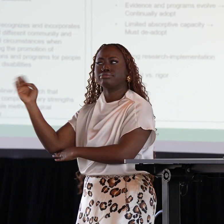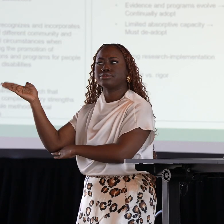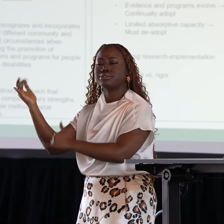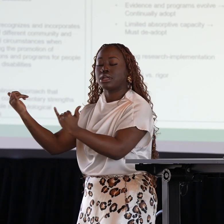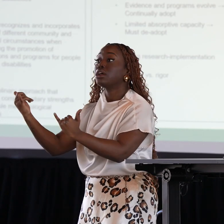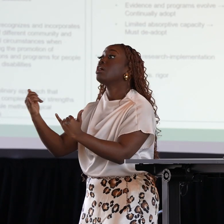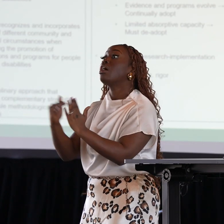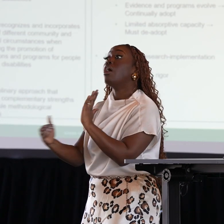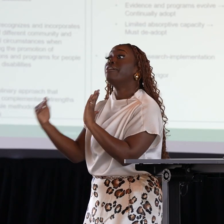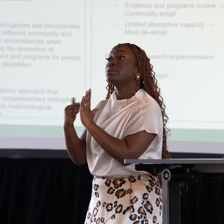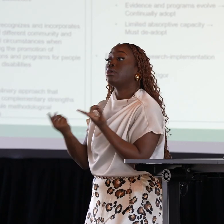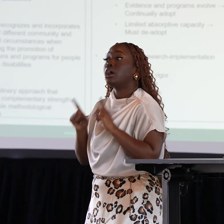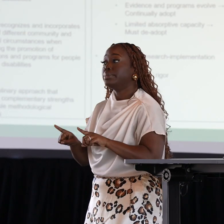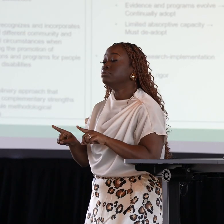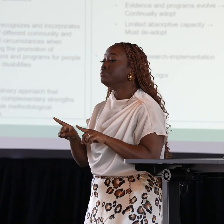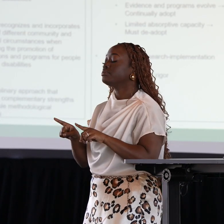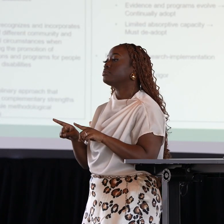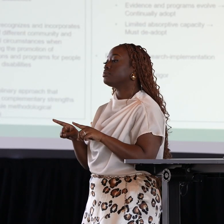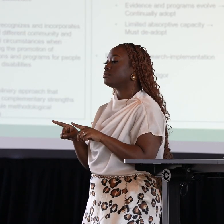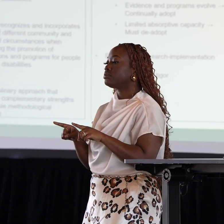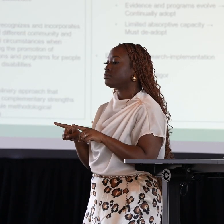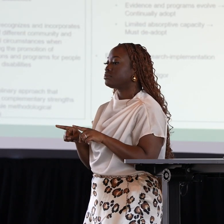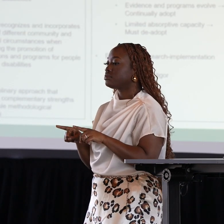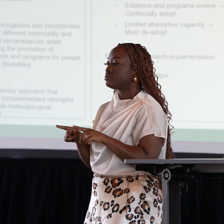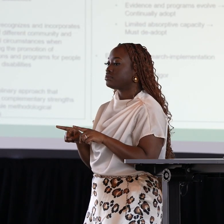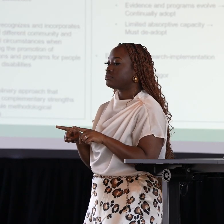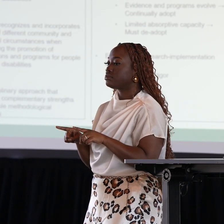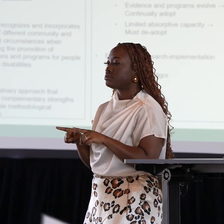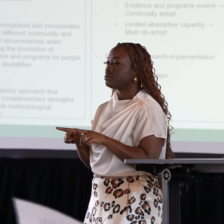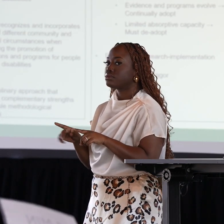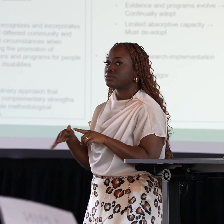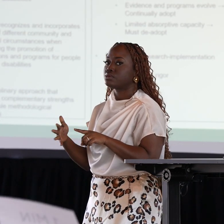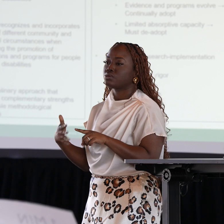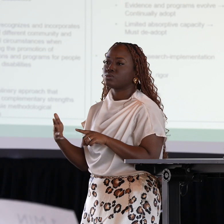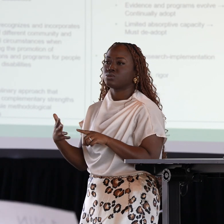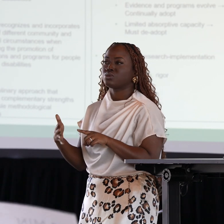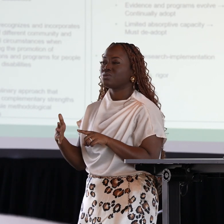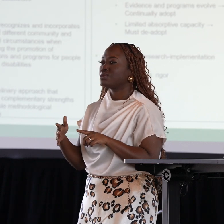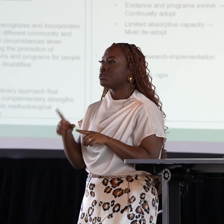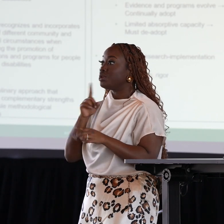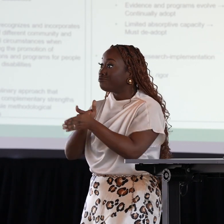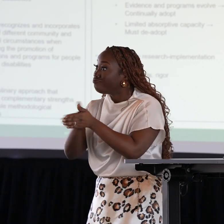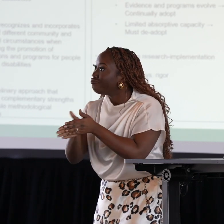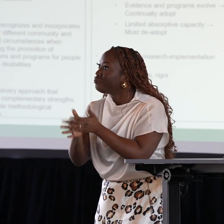there's oftentimes a sort of this drive to implement. We all